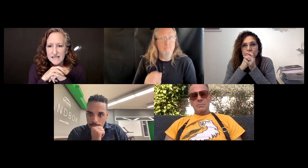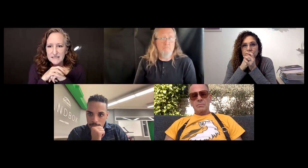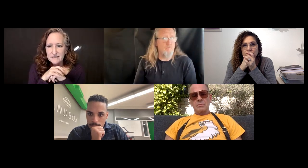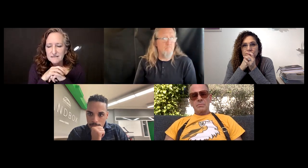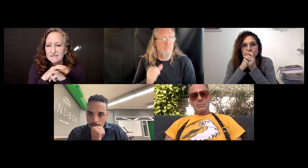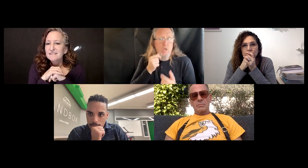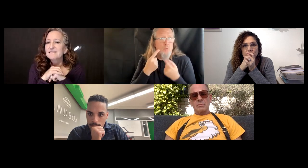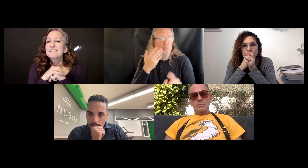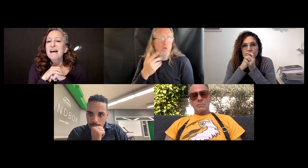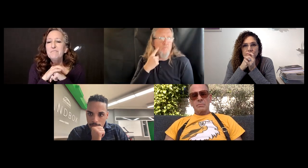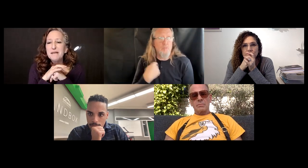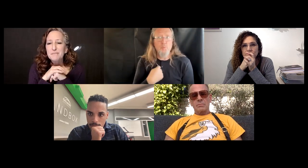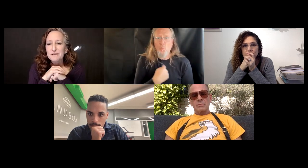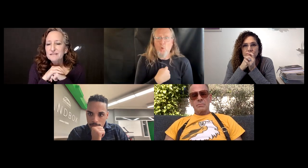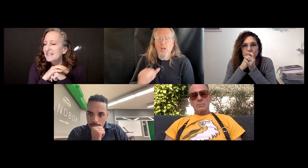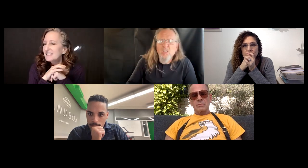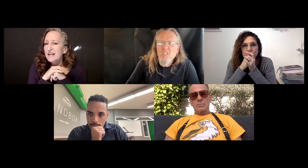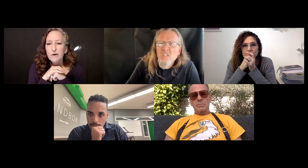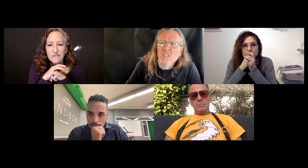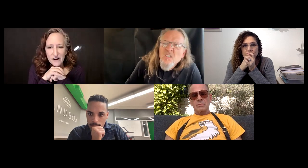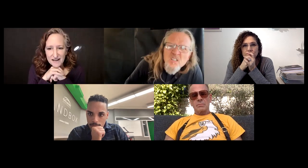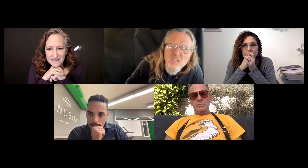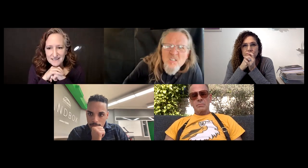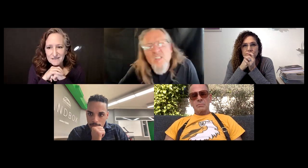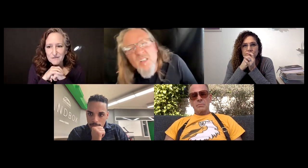Deaf people that doesn't work for us. We're gonna struggle.